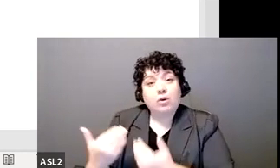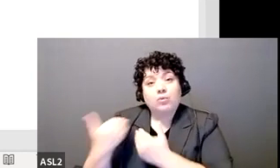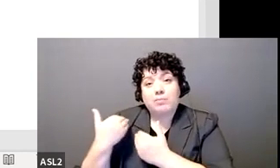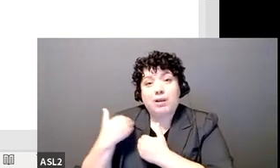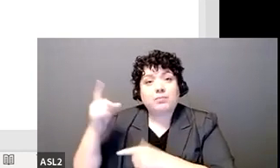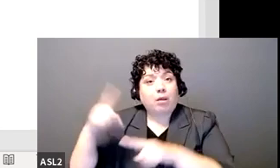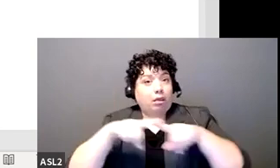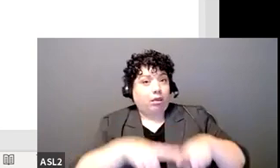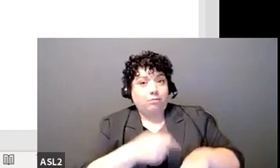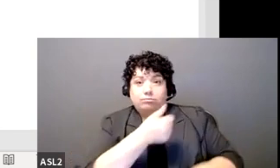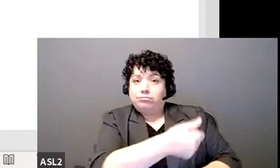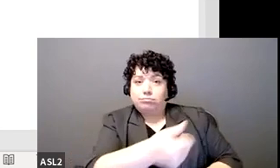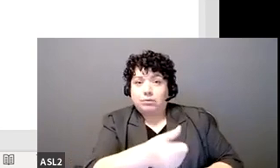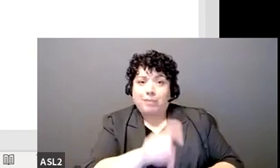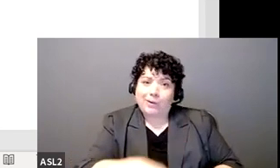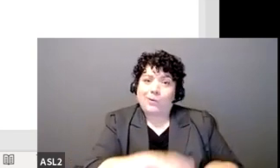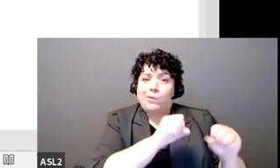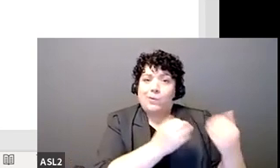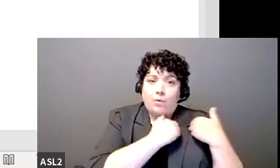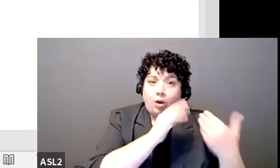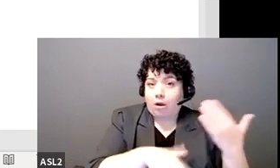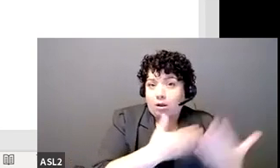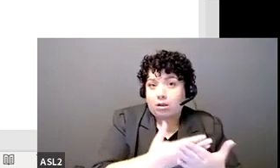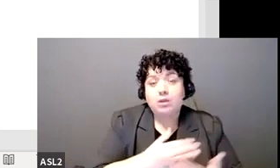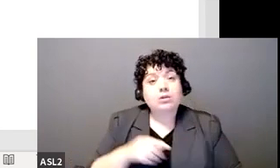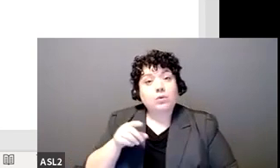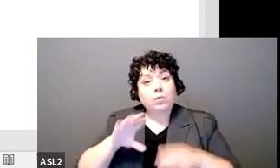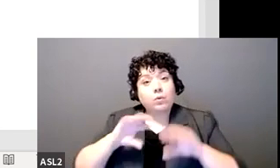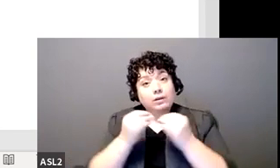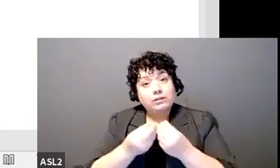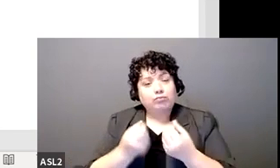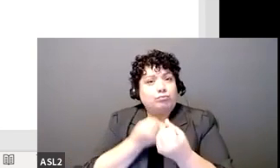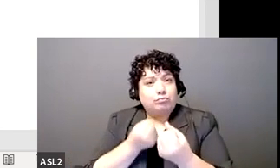to do it all so they offer education and advocacy resources for the development of effective